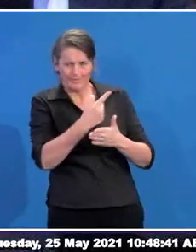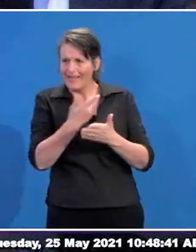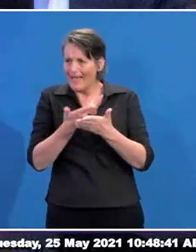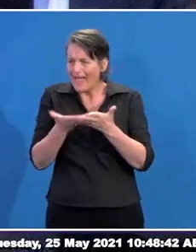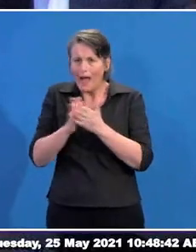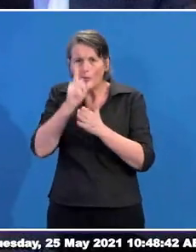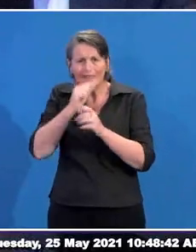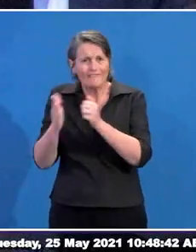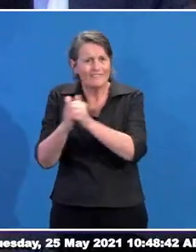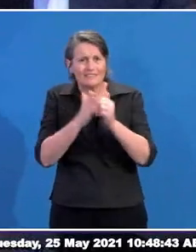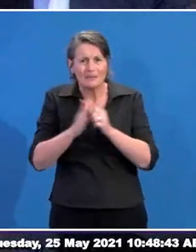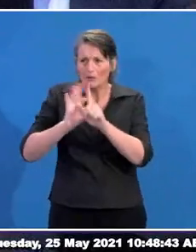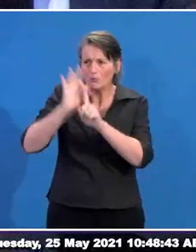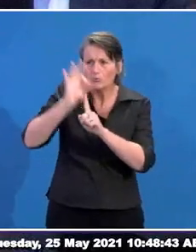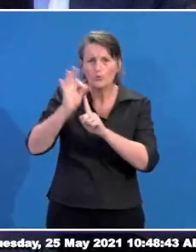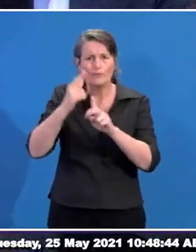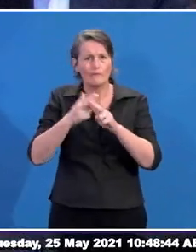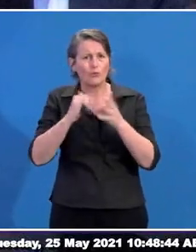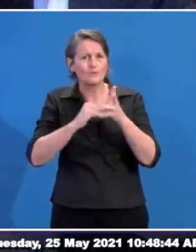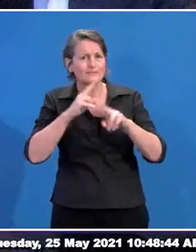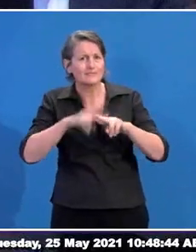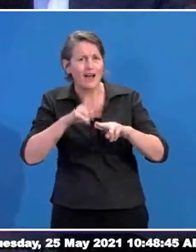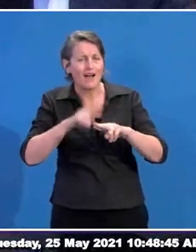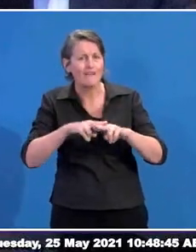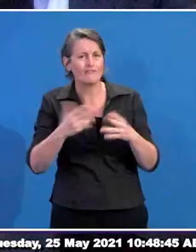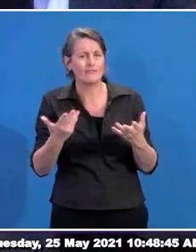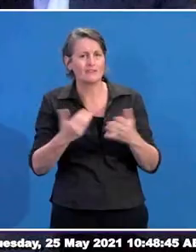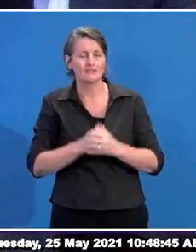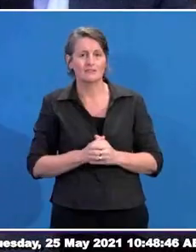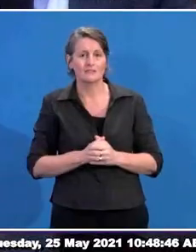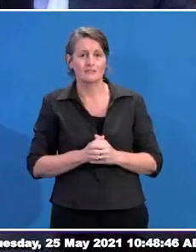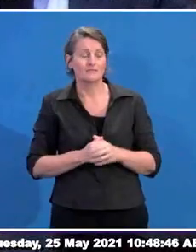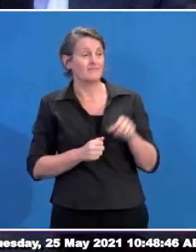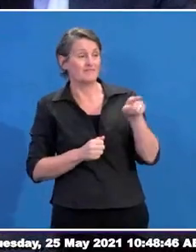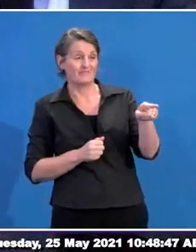in particular the, his defence statement basically saying that,